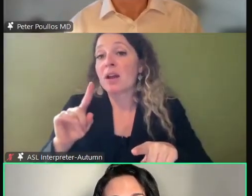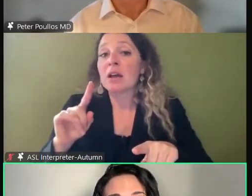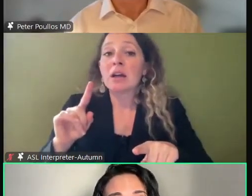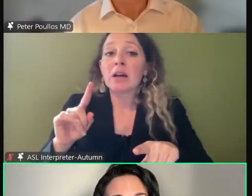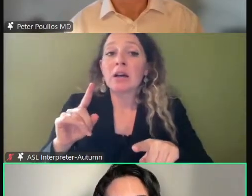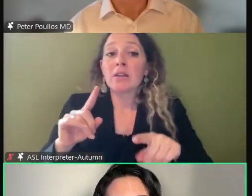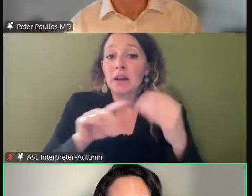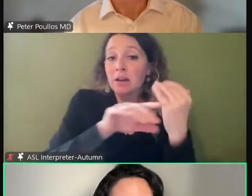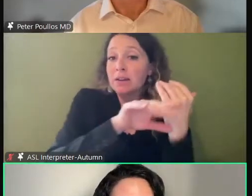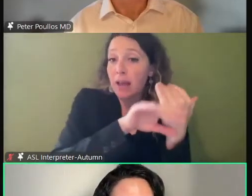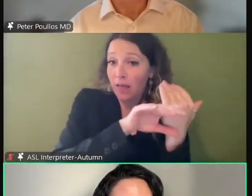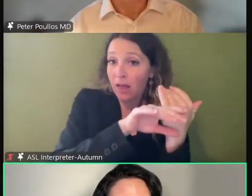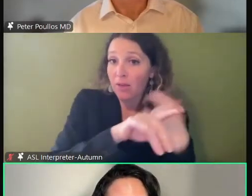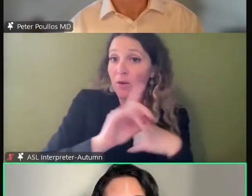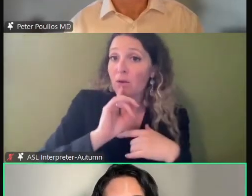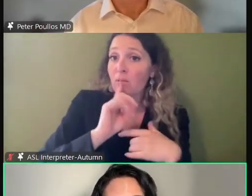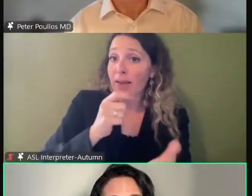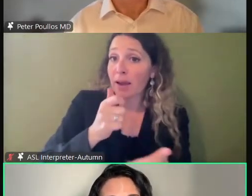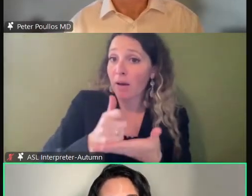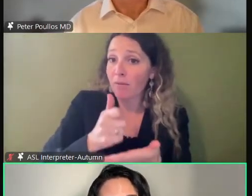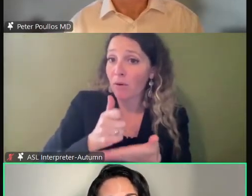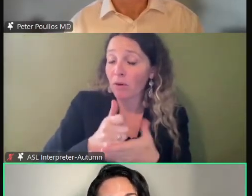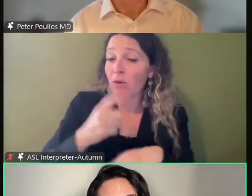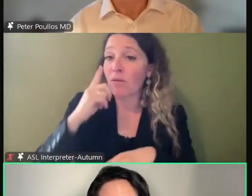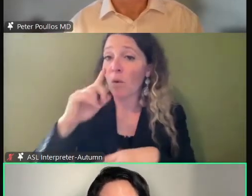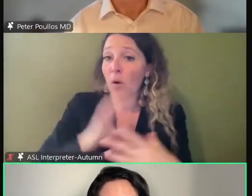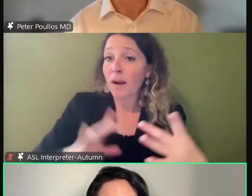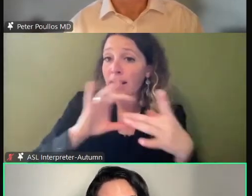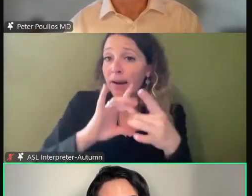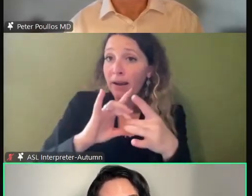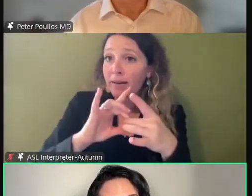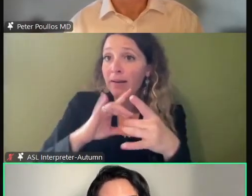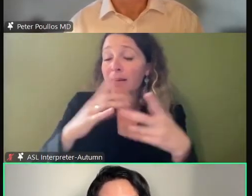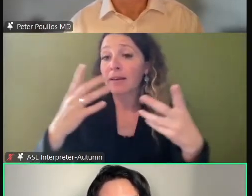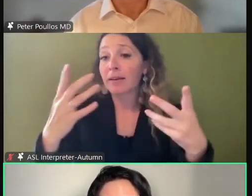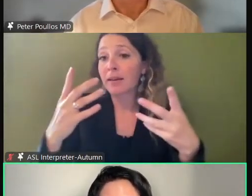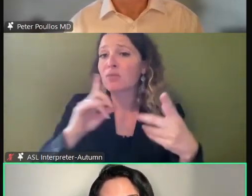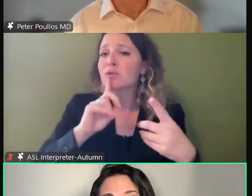reassuring, in terms of being able to connect, because it was a very one on one interaction.